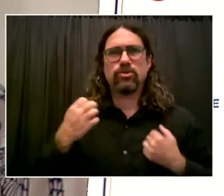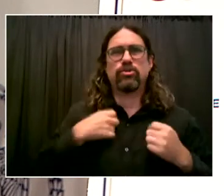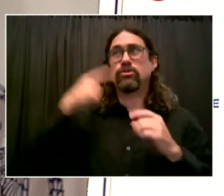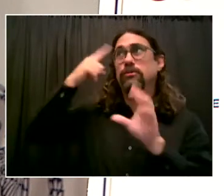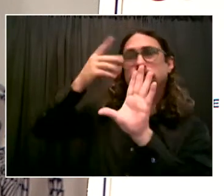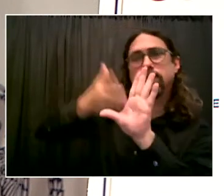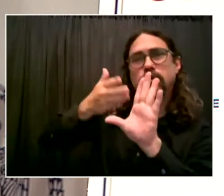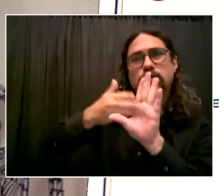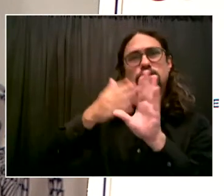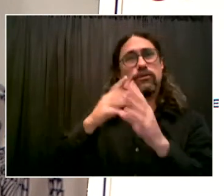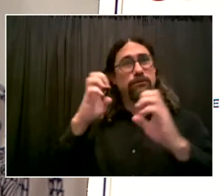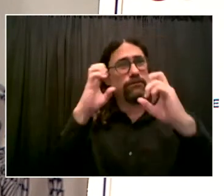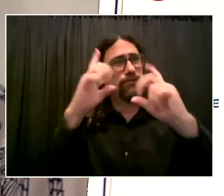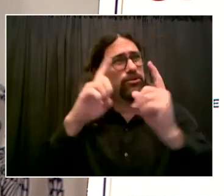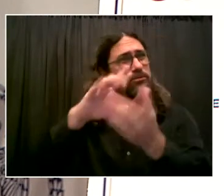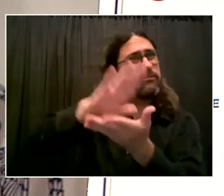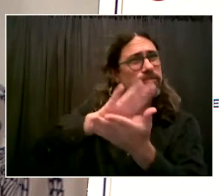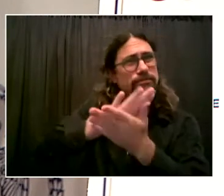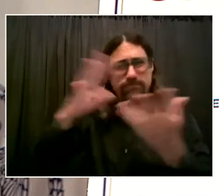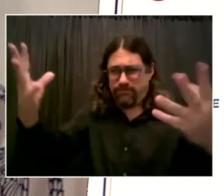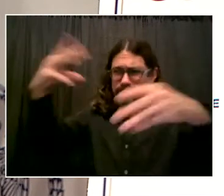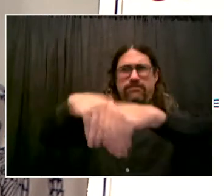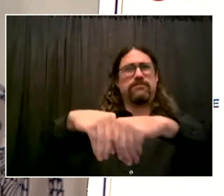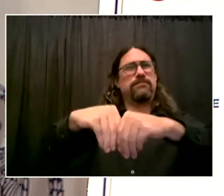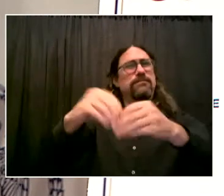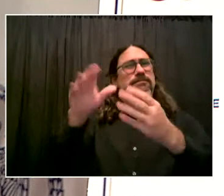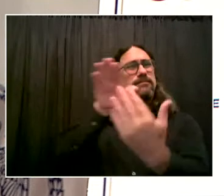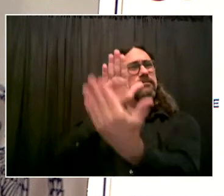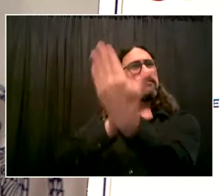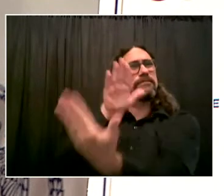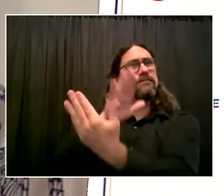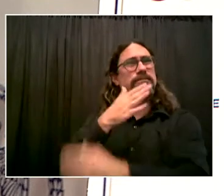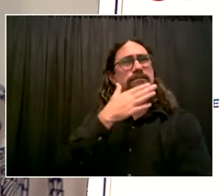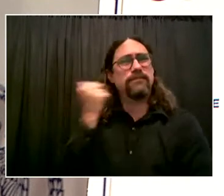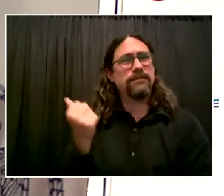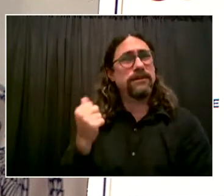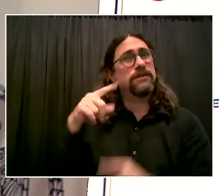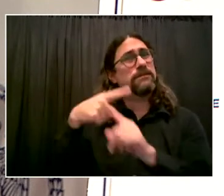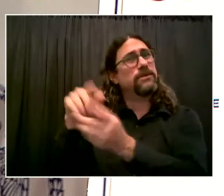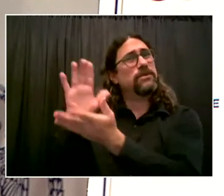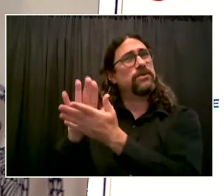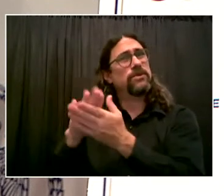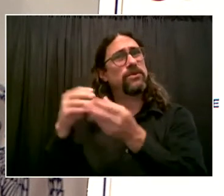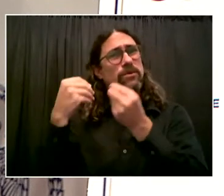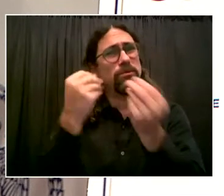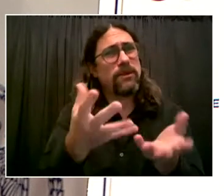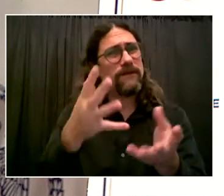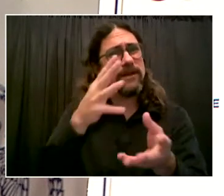HEALTH, SOCAIL WORKERS, COUNSELORS, FOOD, WE NEED